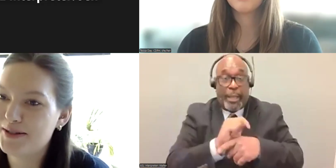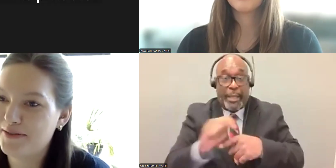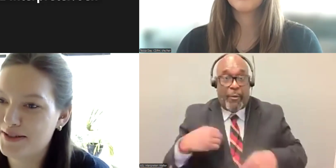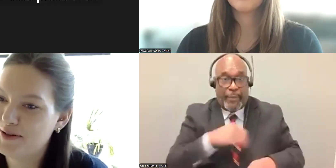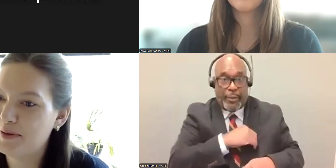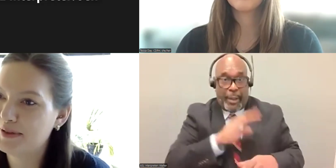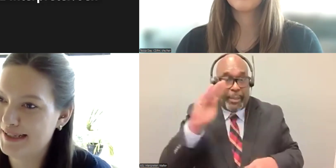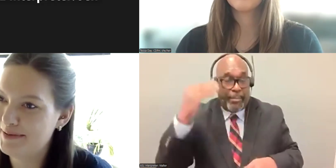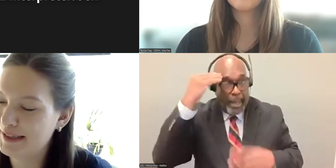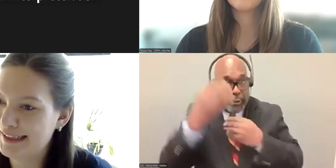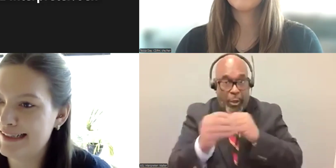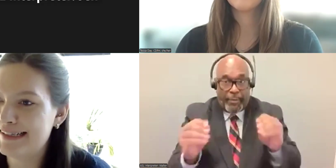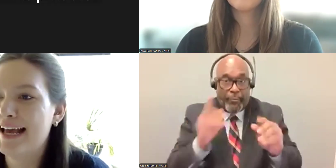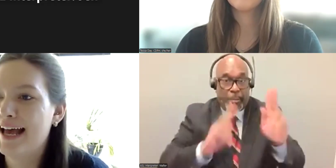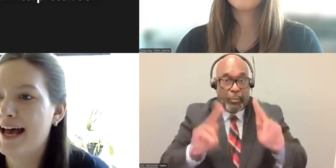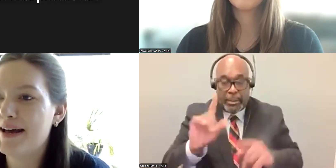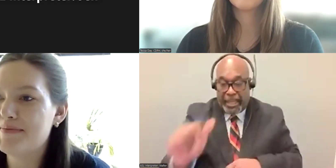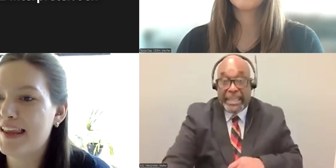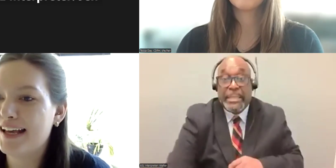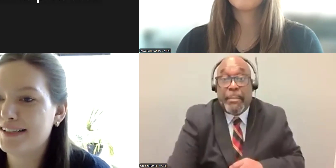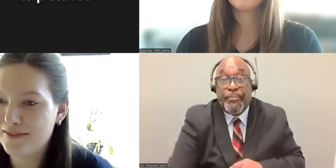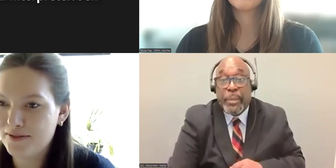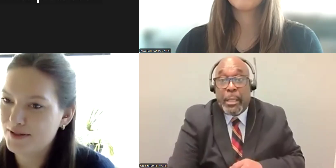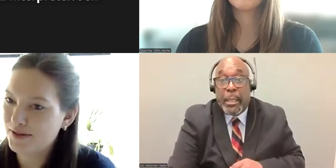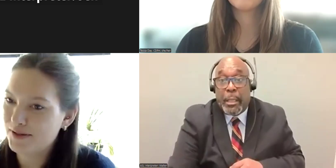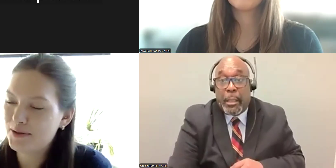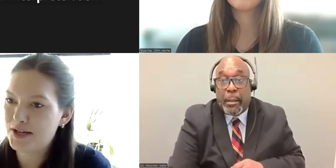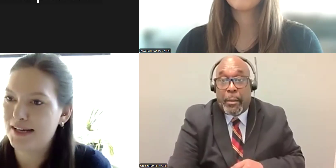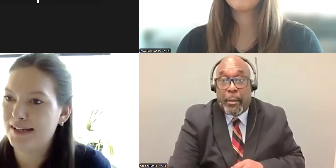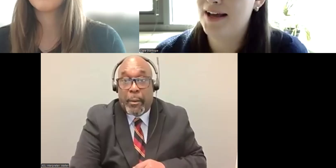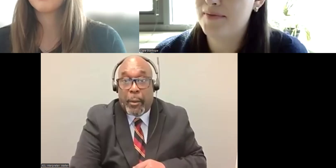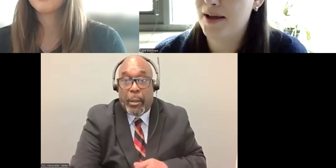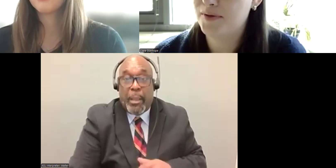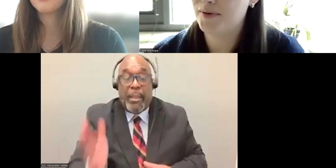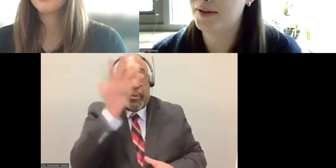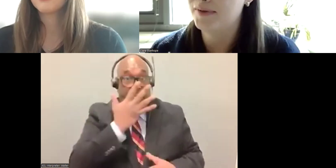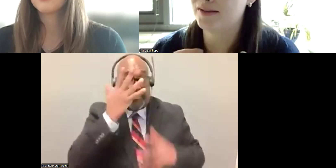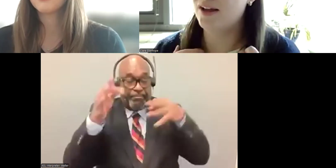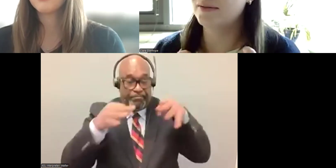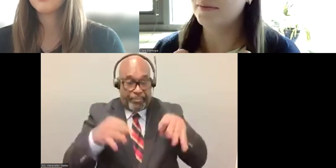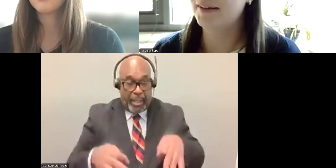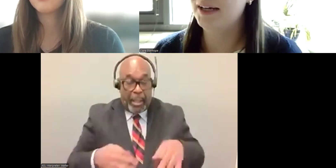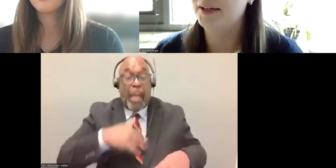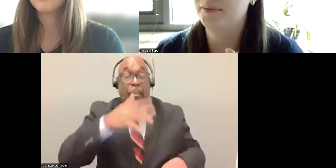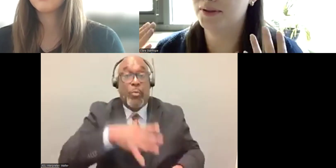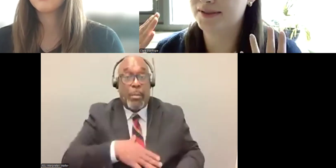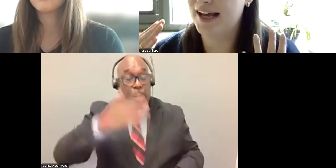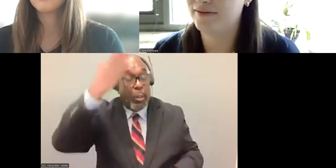13:16:06 Mayor's Office for People with 13:16:08 Disabilities. To give you a visual description, I'm a woman with 13:16:10 long, brown hair pulled halfway